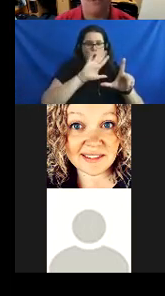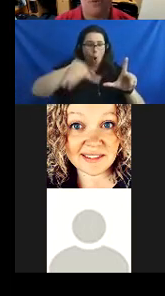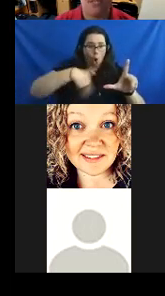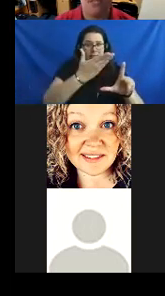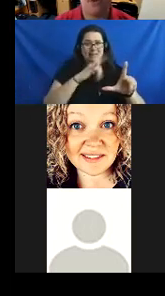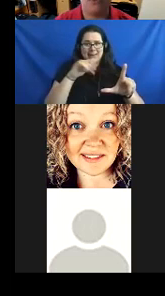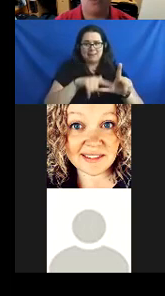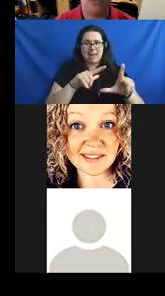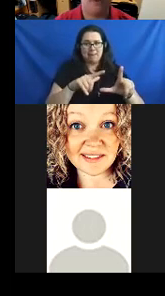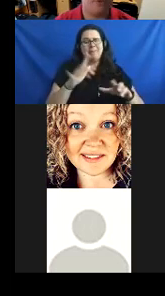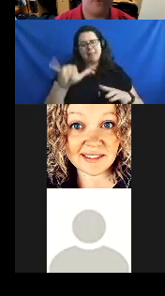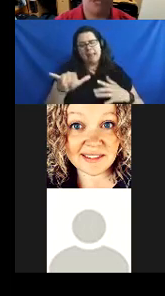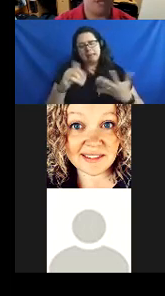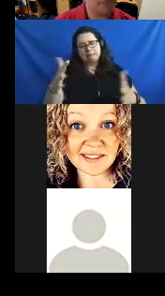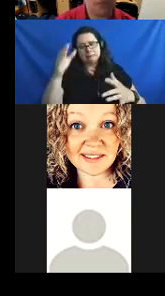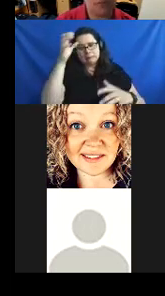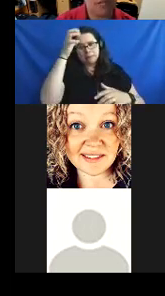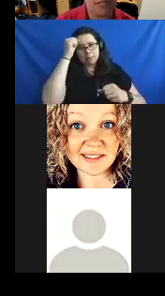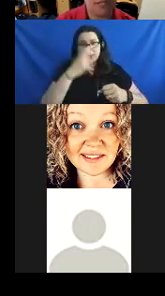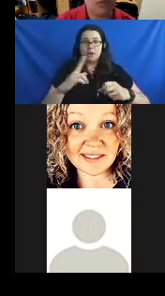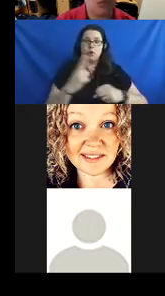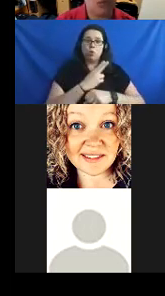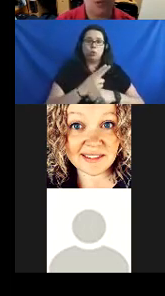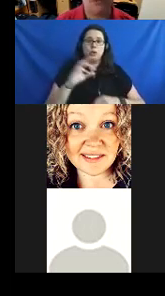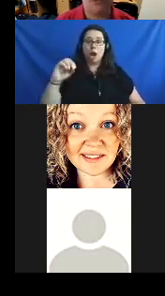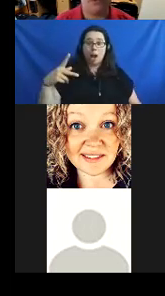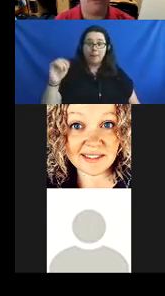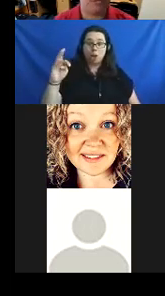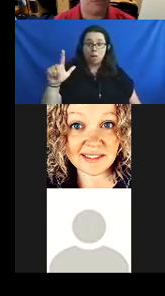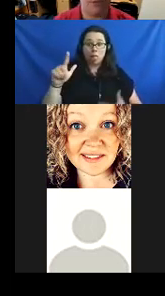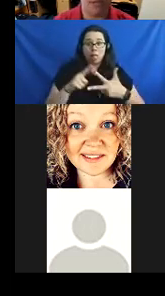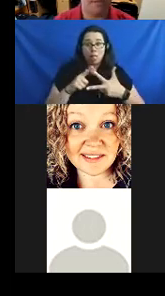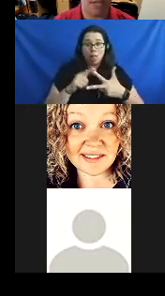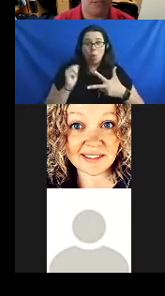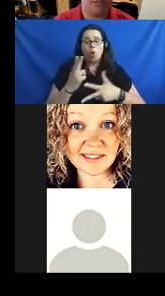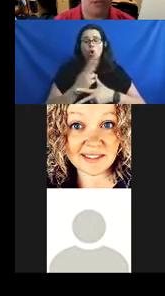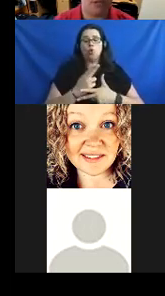THIS GOES WHETHER YOU ARE USING OPTICAL DEVICES OR WHETHER YOU ARE USING SCREEN MAGNIFICATION ON A COMPUTER